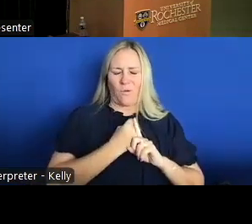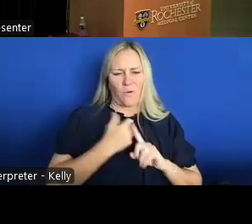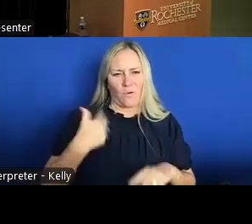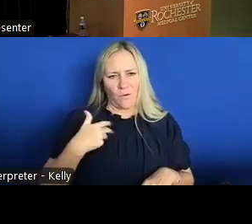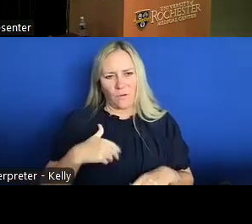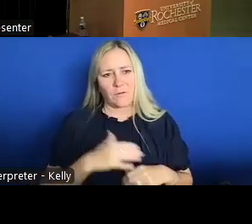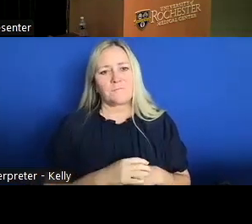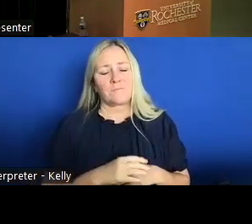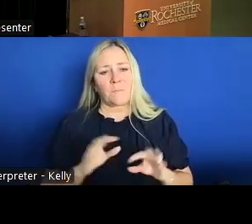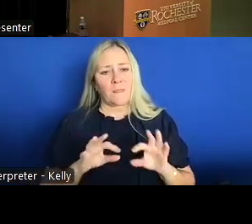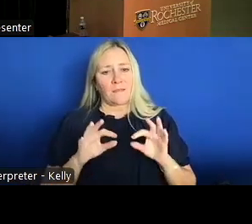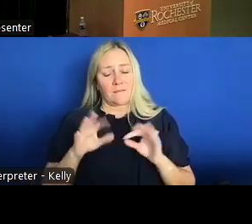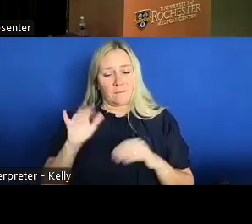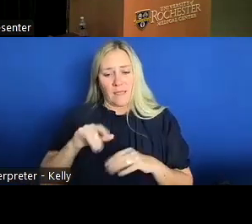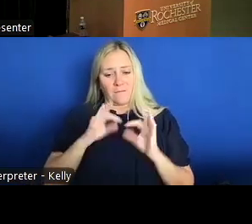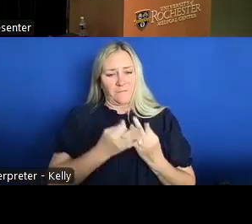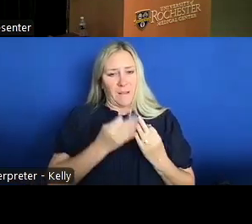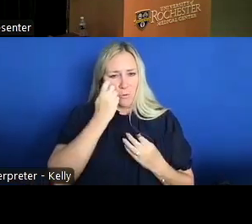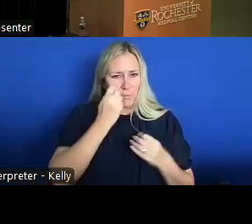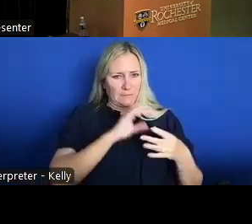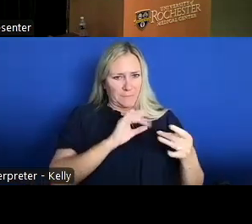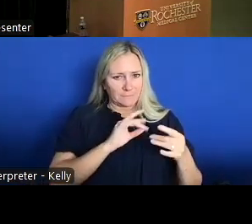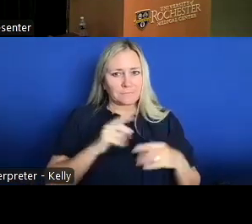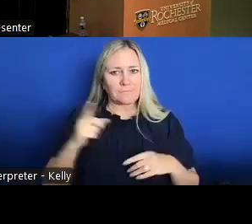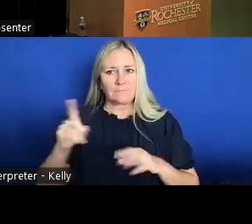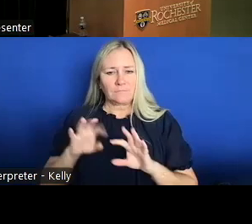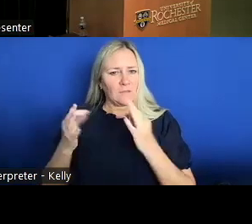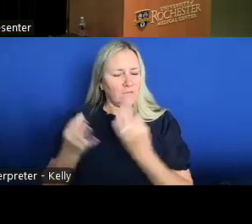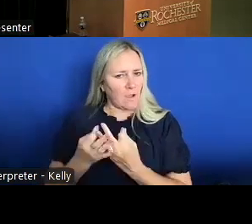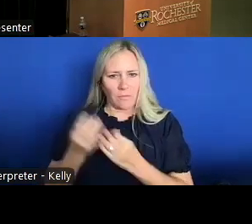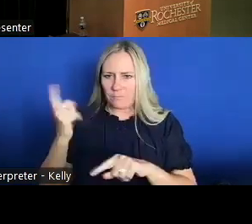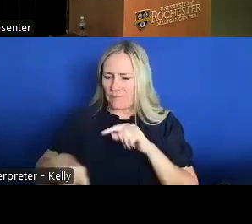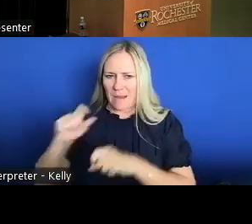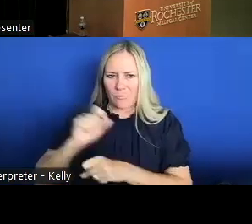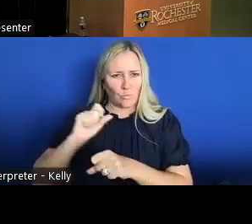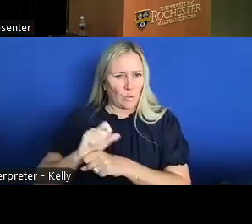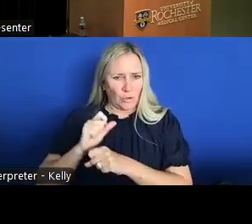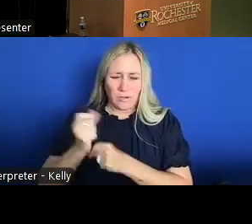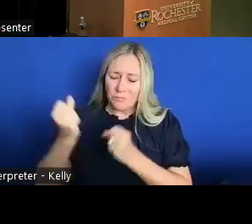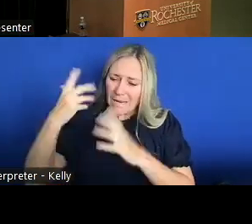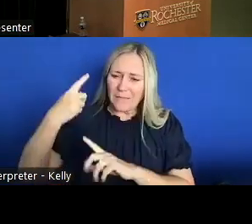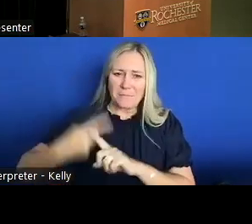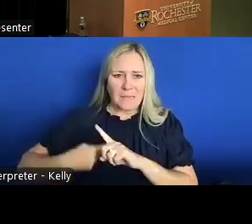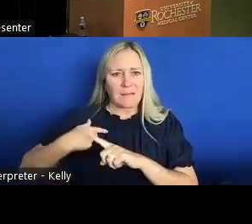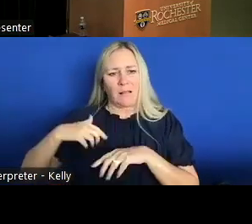father couldn't work for he was a piano tuner for many months and the youngest son had been closest